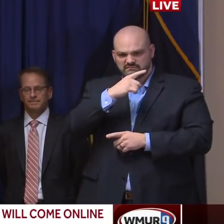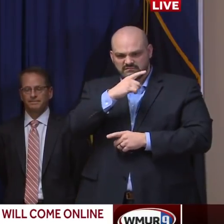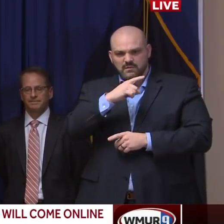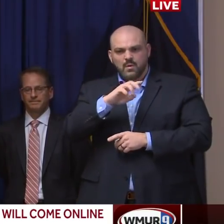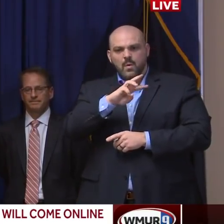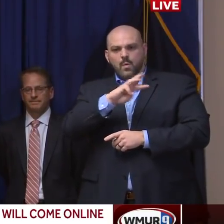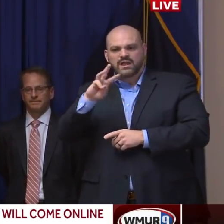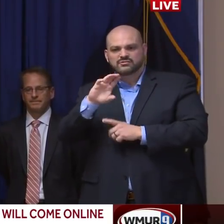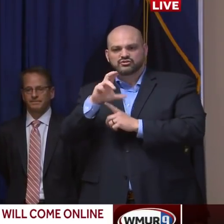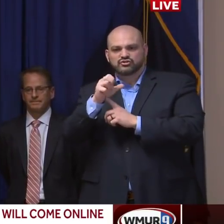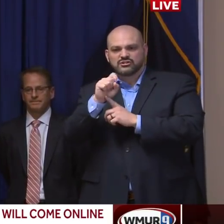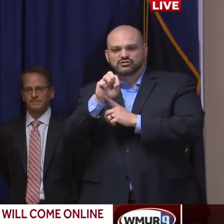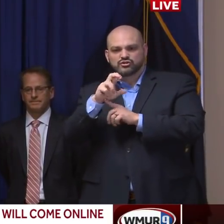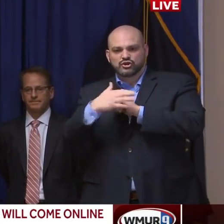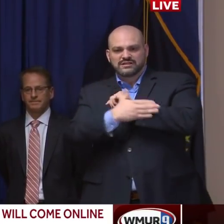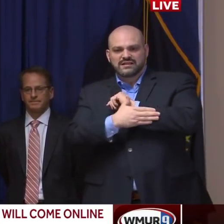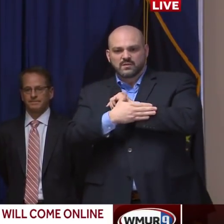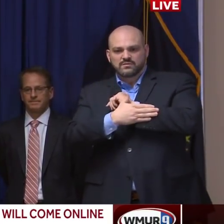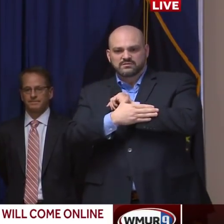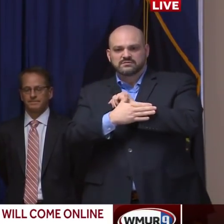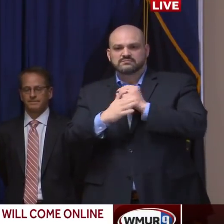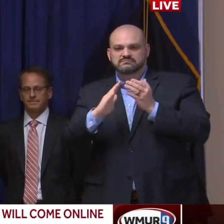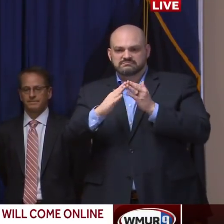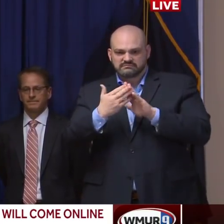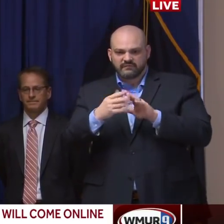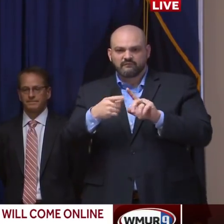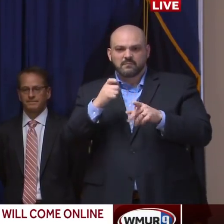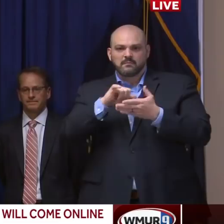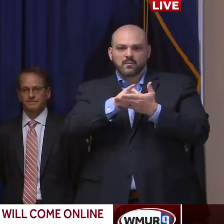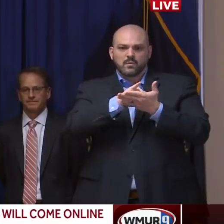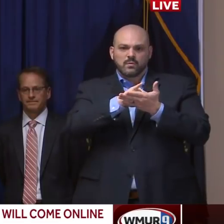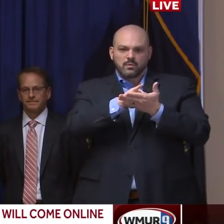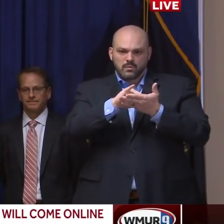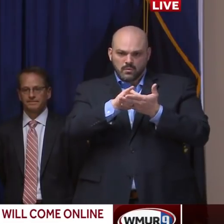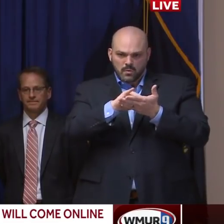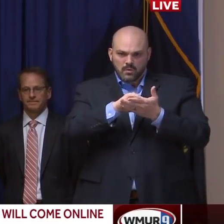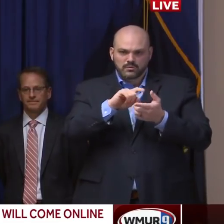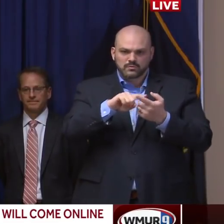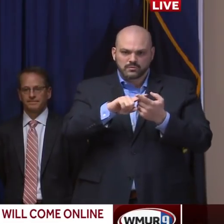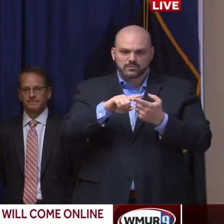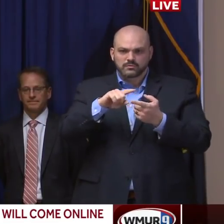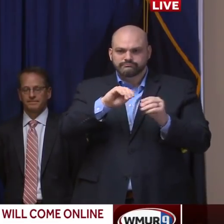HAVING TROUBLE WITH THE NUMBER OF CASES THEY HAVE BEEN GETTING IN WESTCHESTER COUNTY.